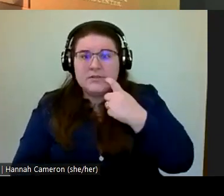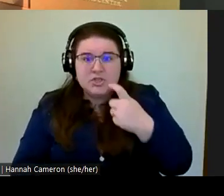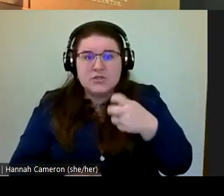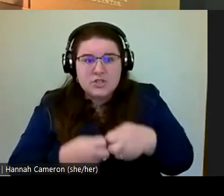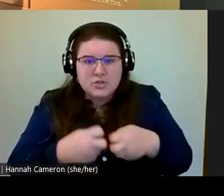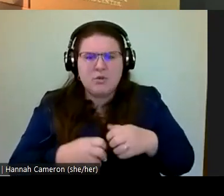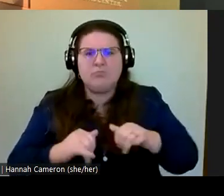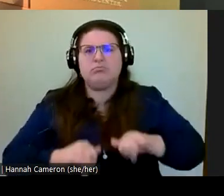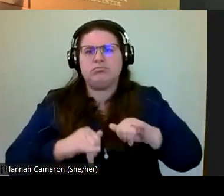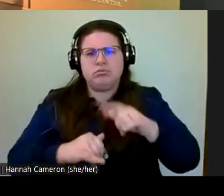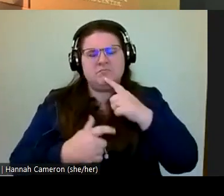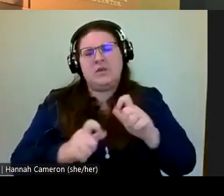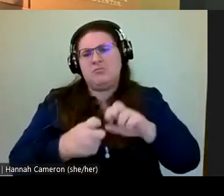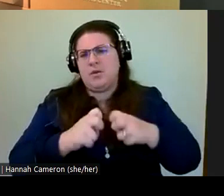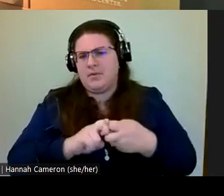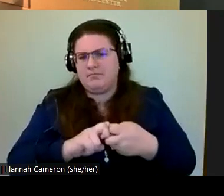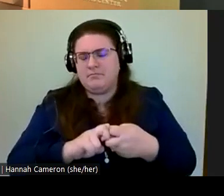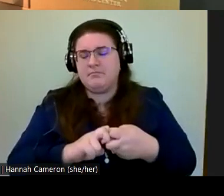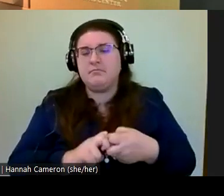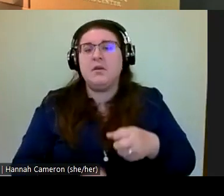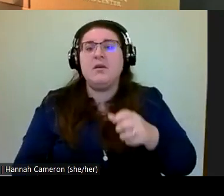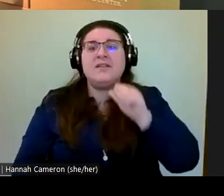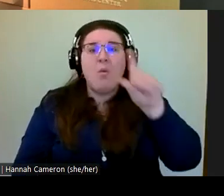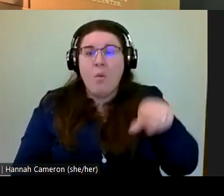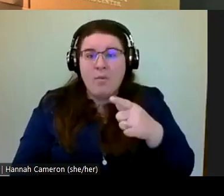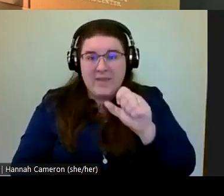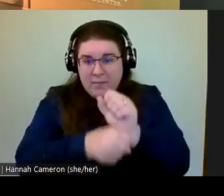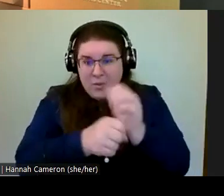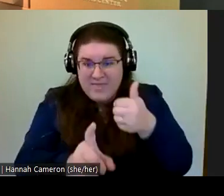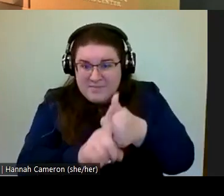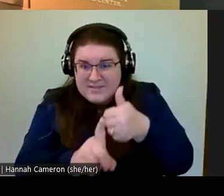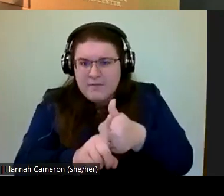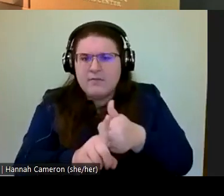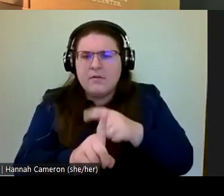an airplane and you're worried about your kid at home your teenage kid at home who's not doing well